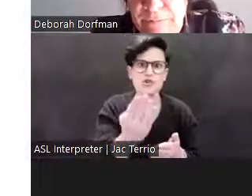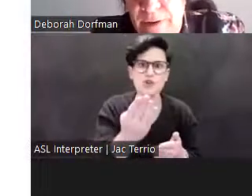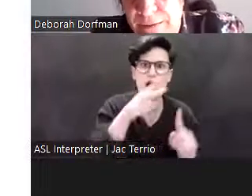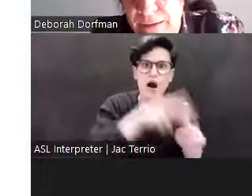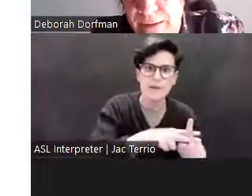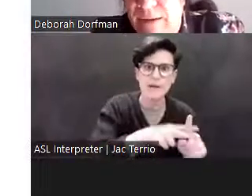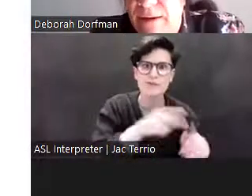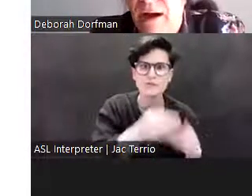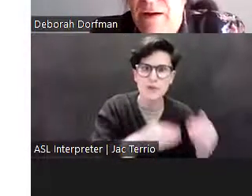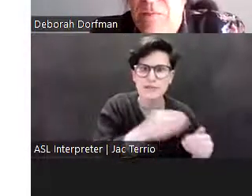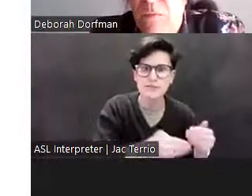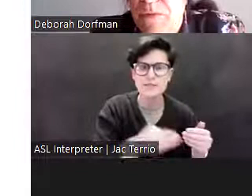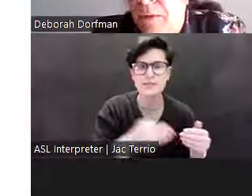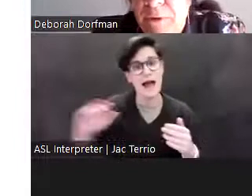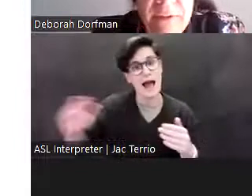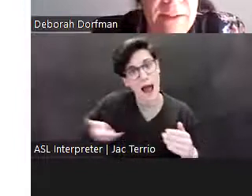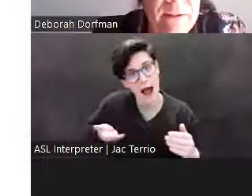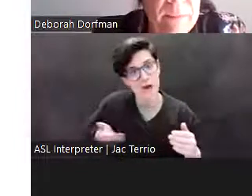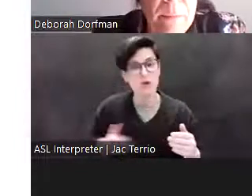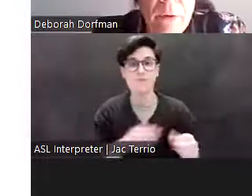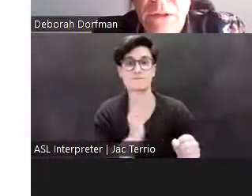firing. 15:11:42 Whether a person gets a promotion